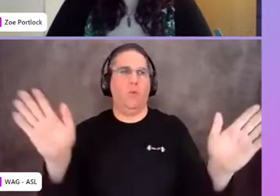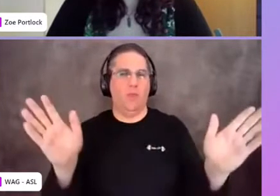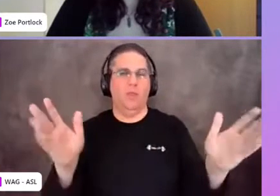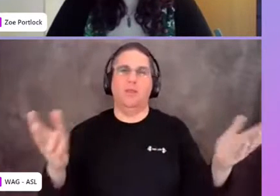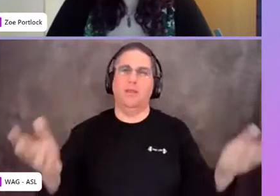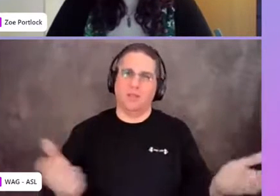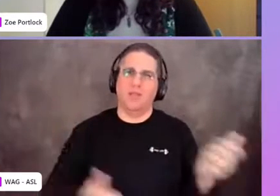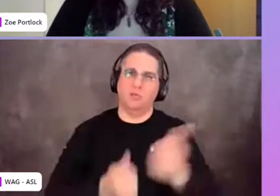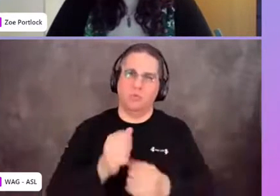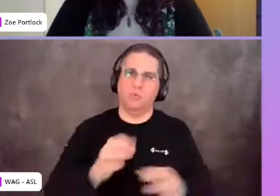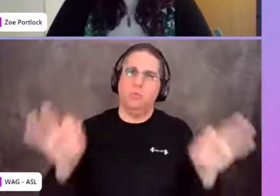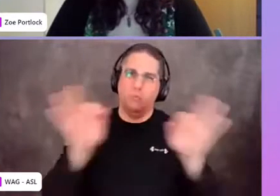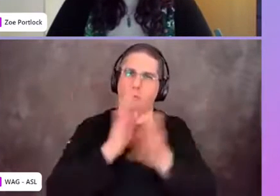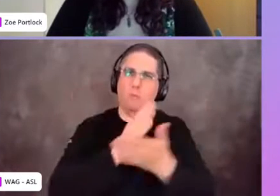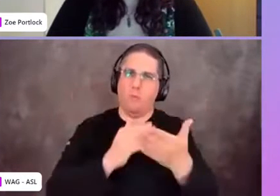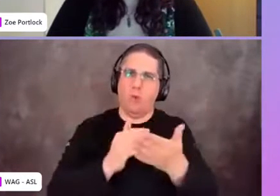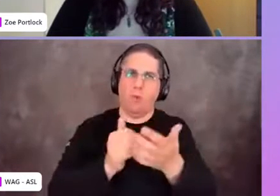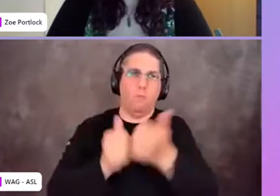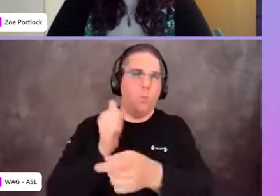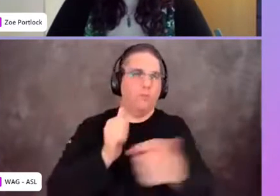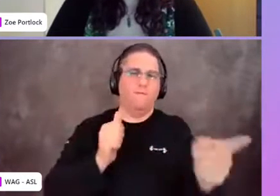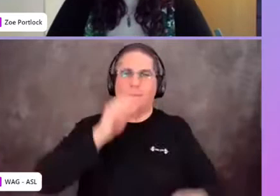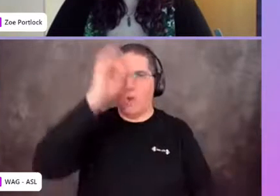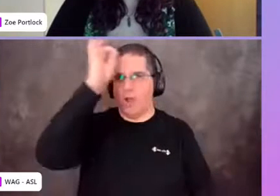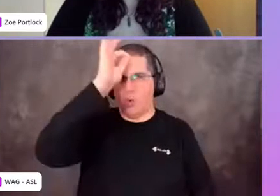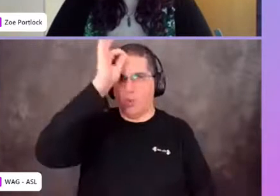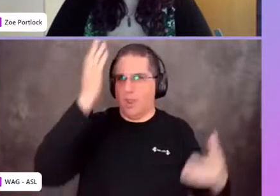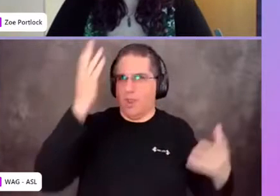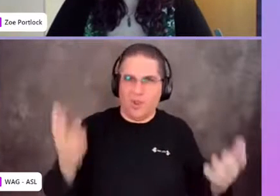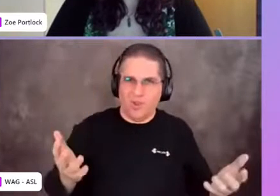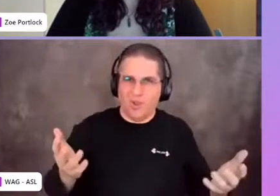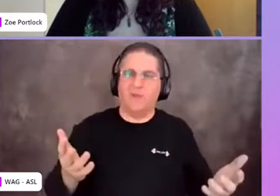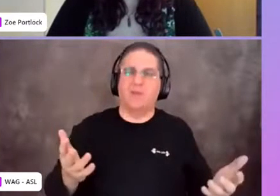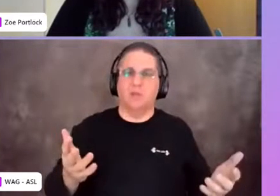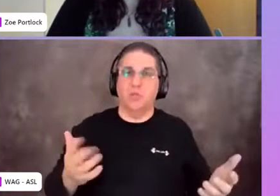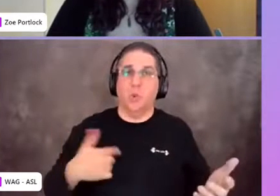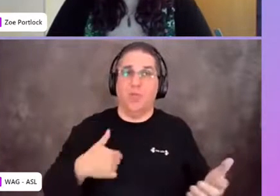usable and accessible to everyone? I think that is an